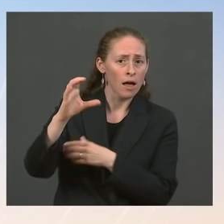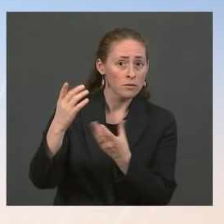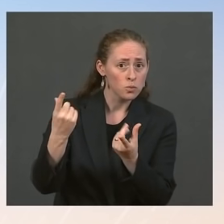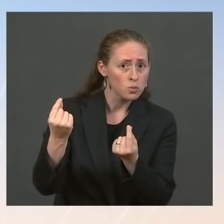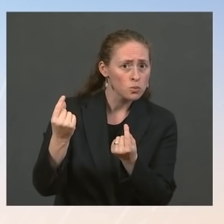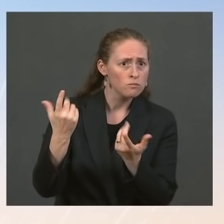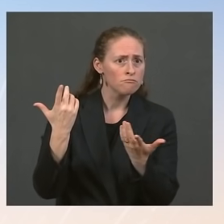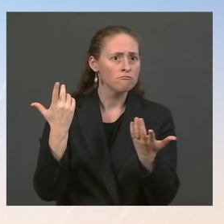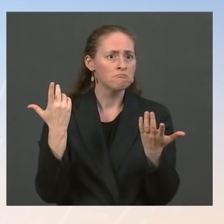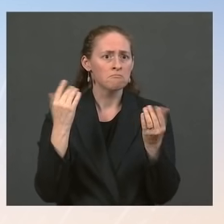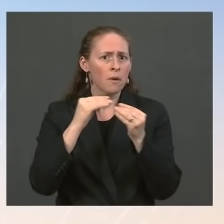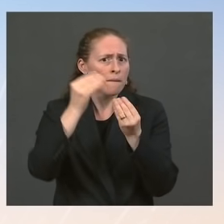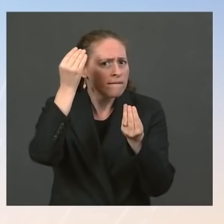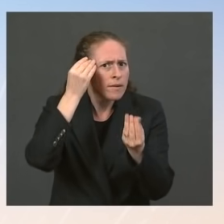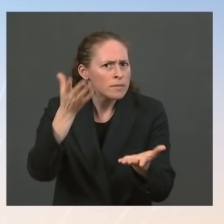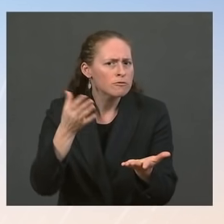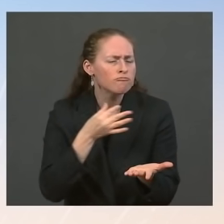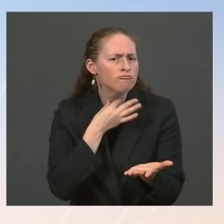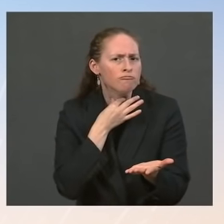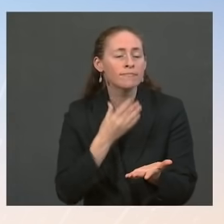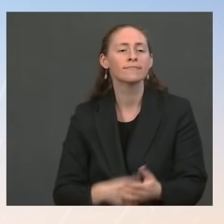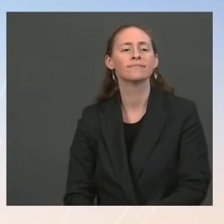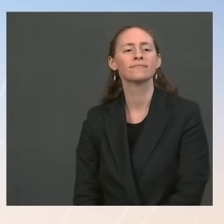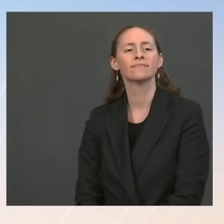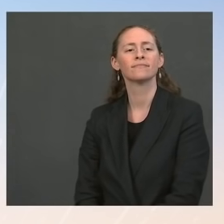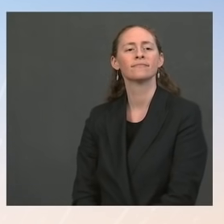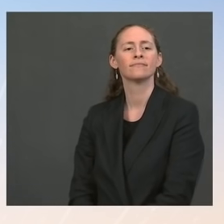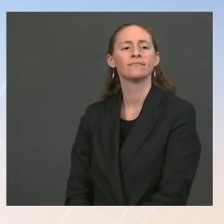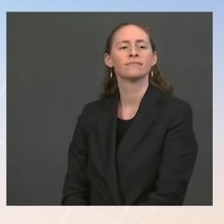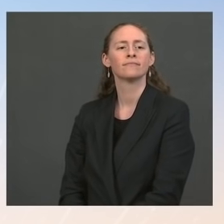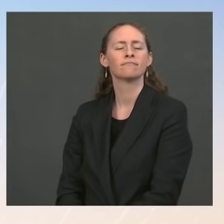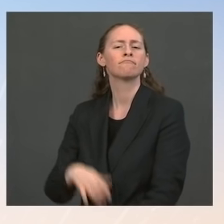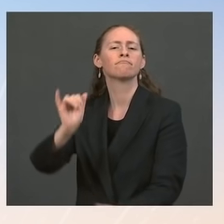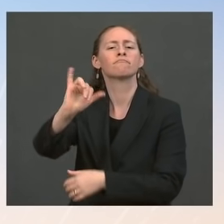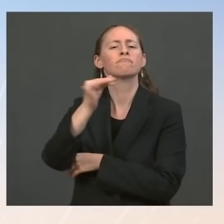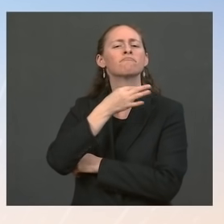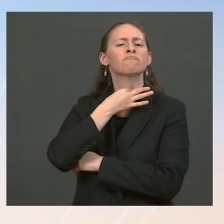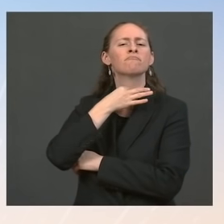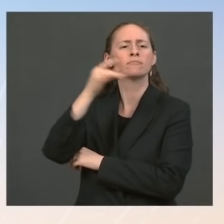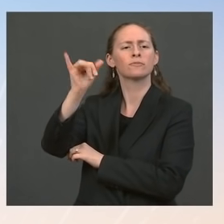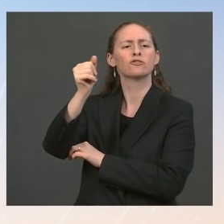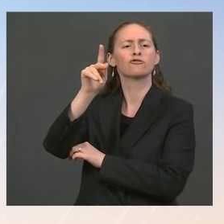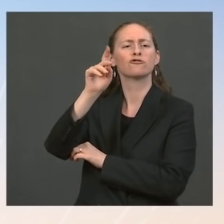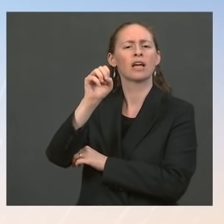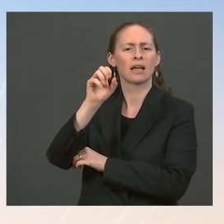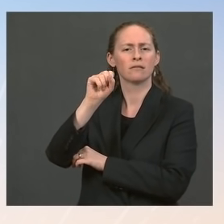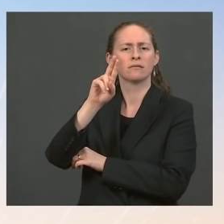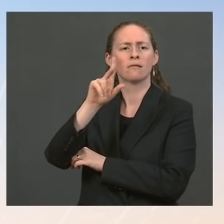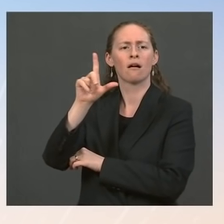And we also know that Jake Sullivan is in Saudi. He's planning to meet with MBS, although that is about Yemen.